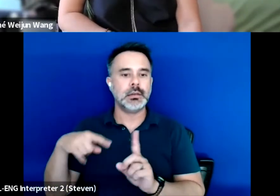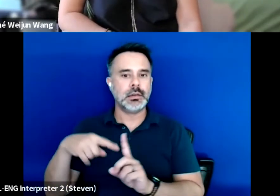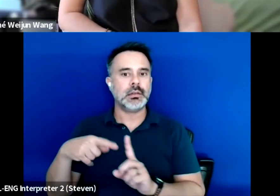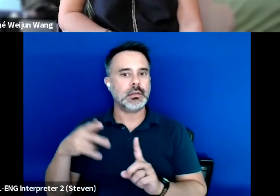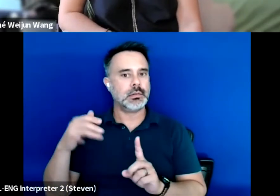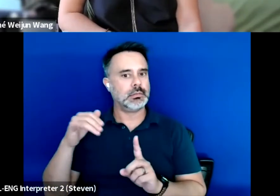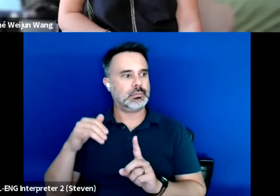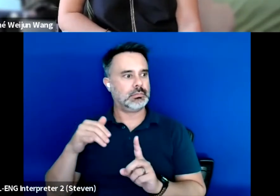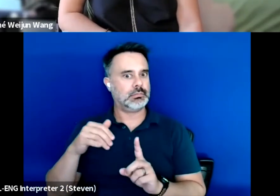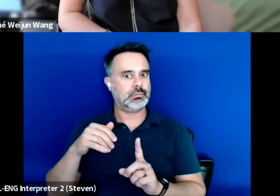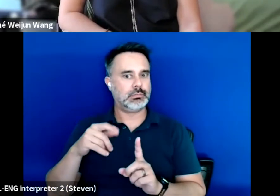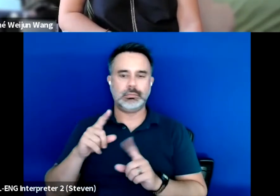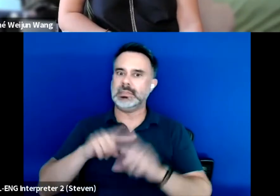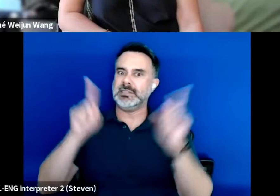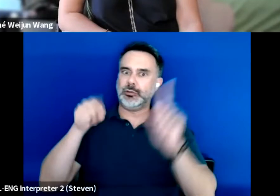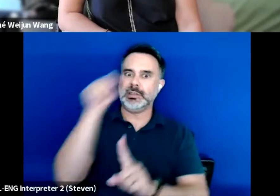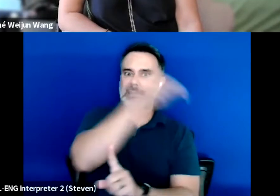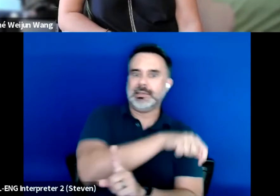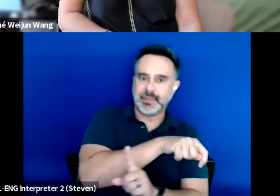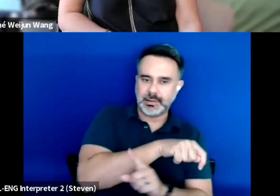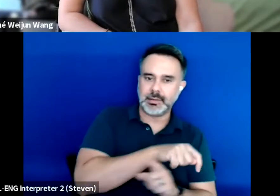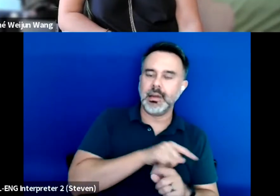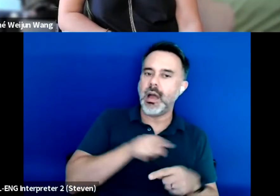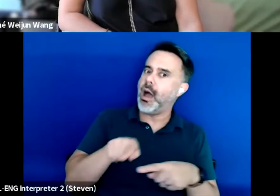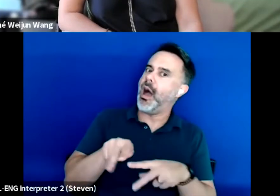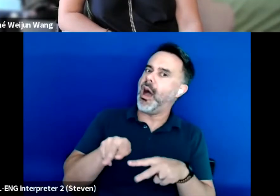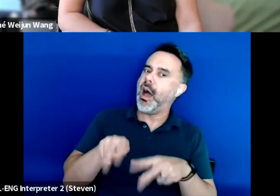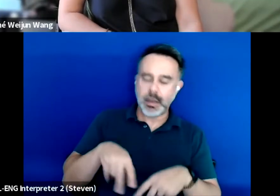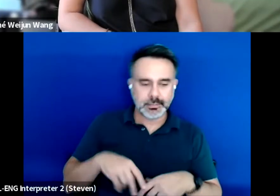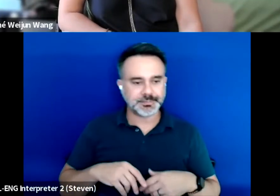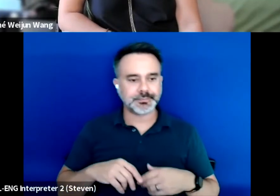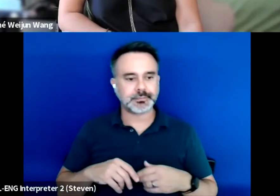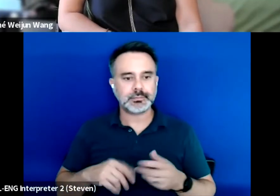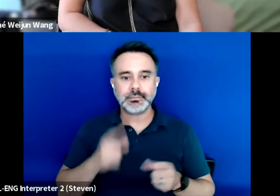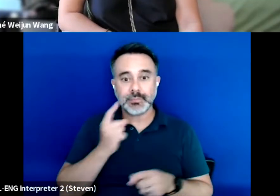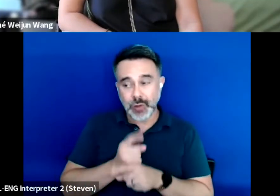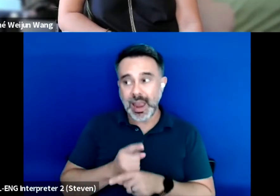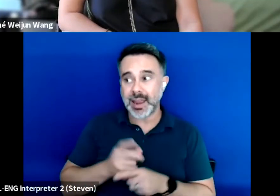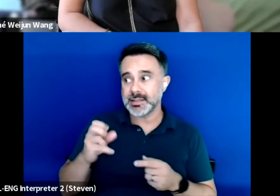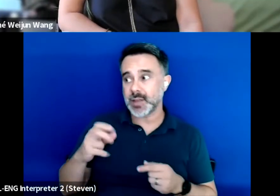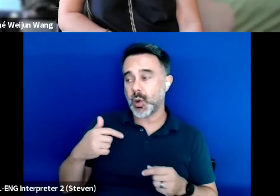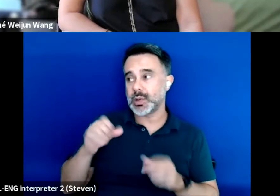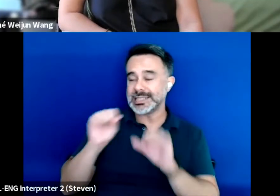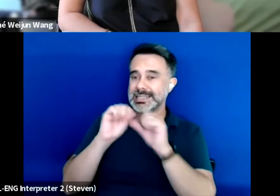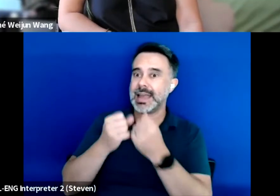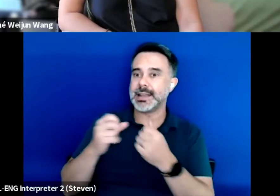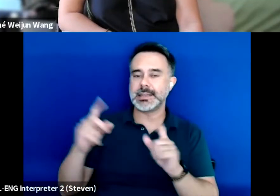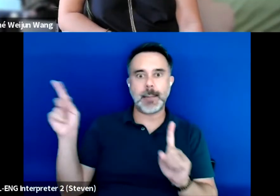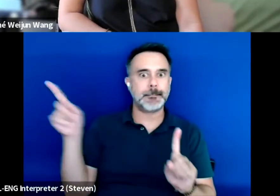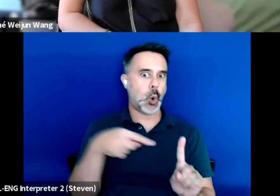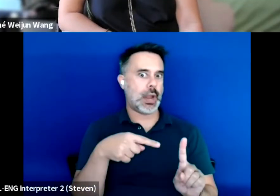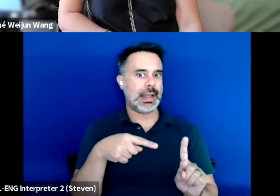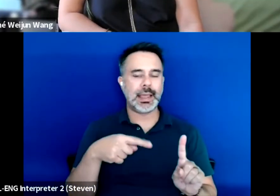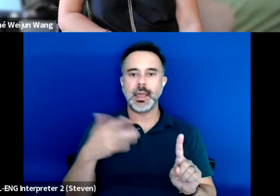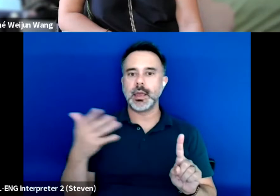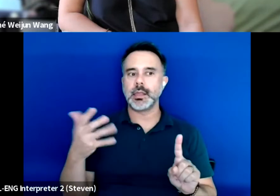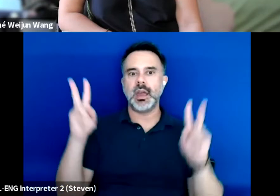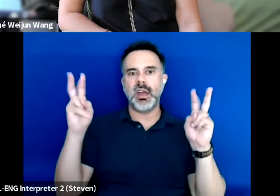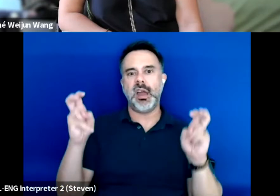It is now! Great. Perfect. But I think what I was so blown away by was in -- in talking about, kind of,